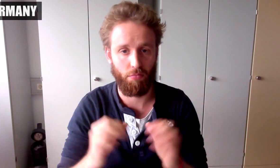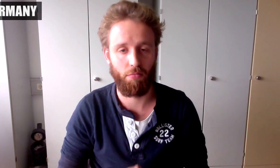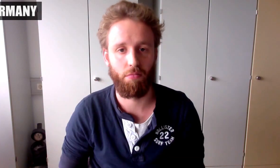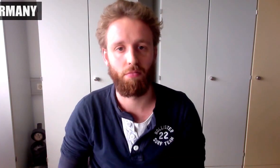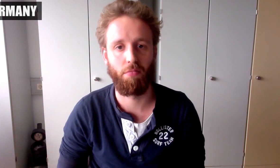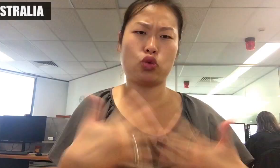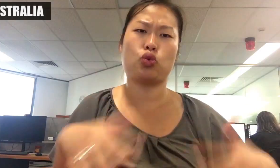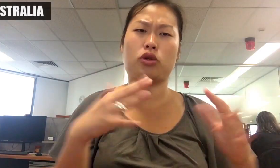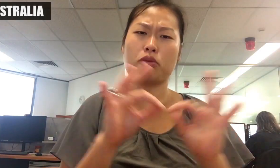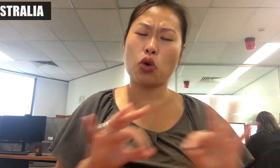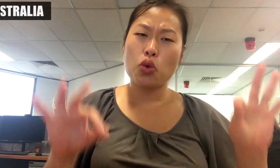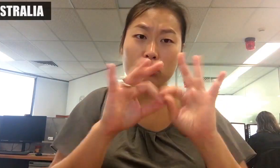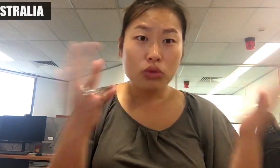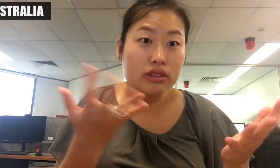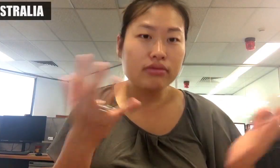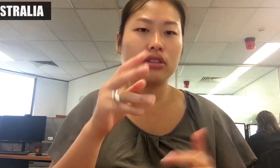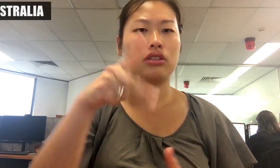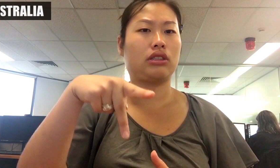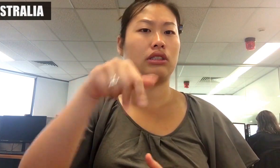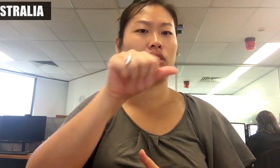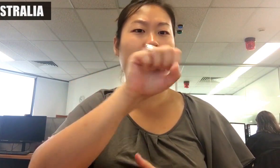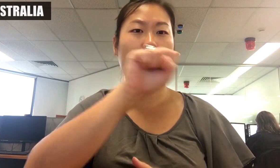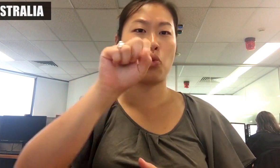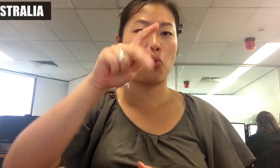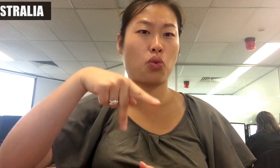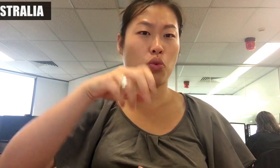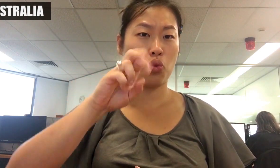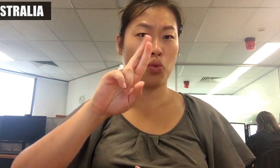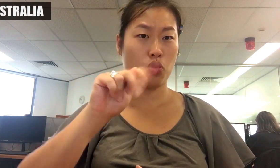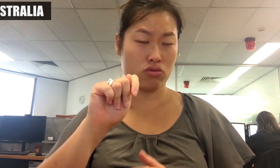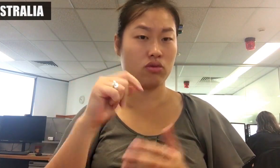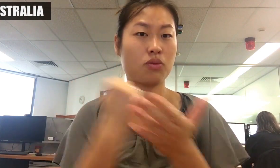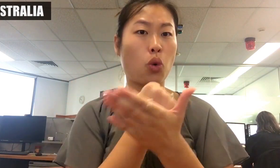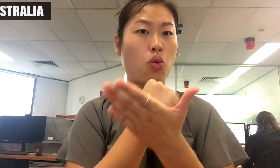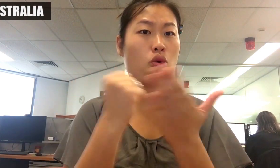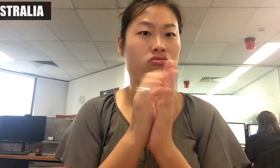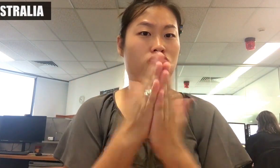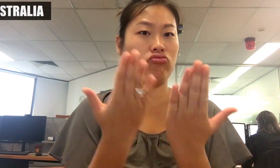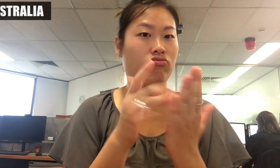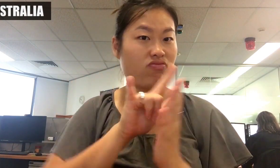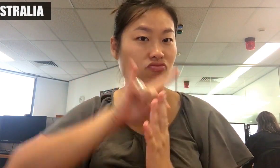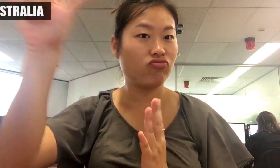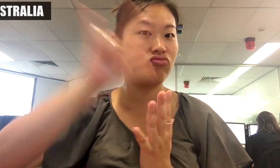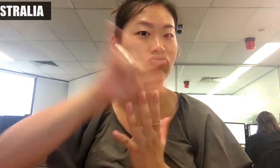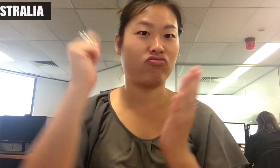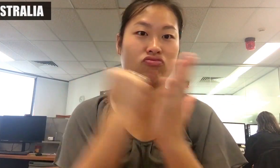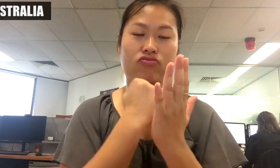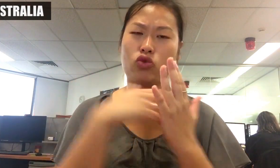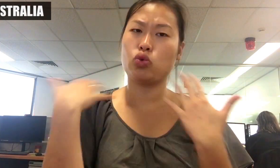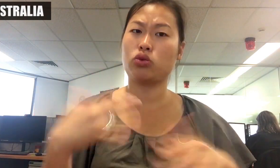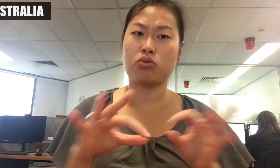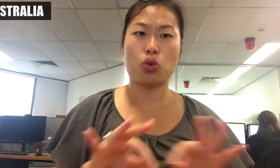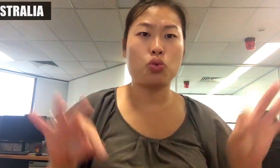The most important thing is keeping your passport with you and keeping it secure.